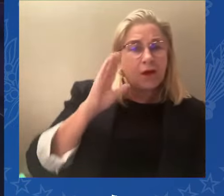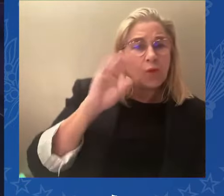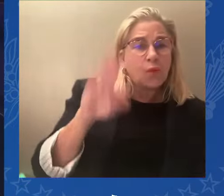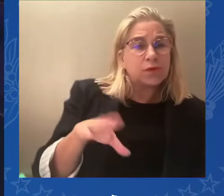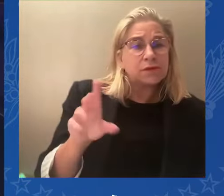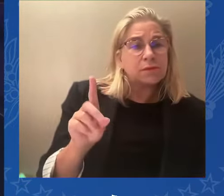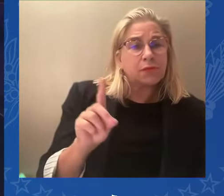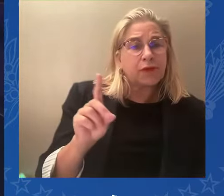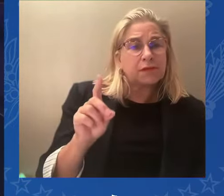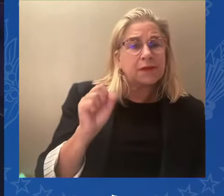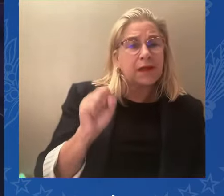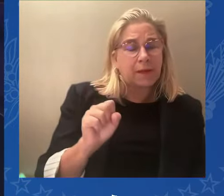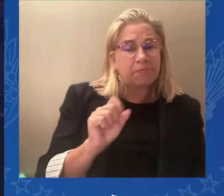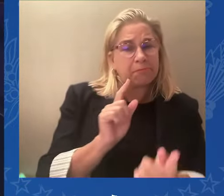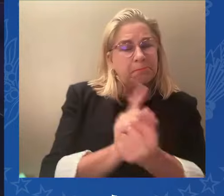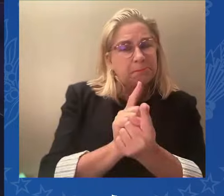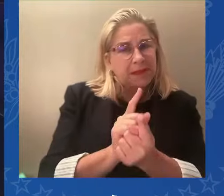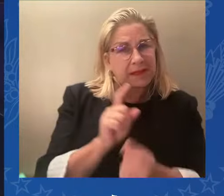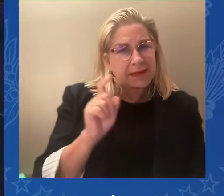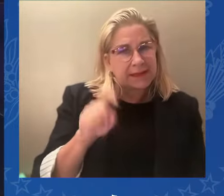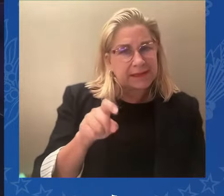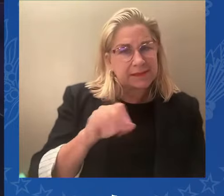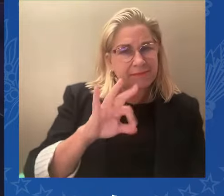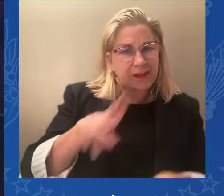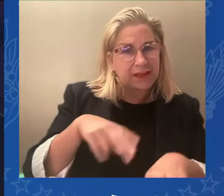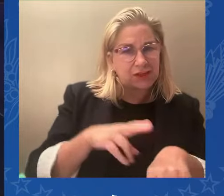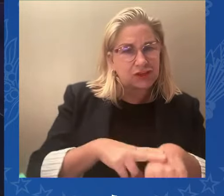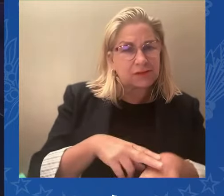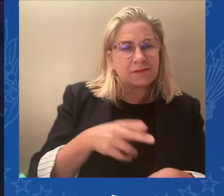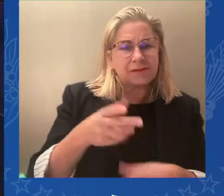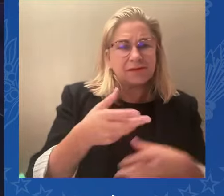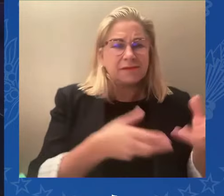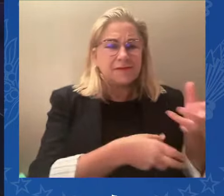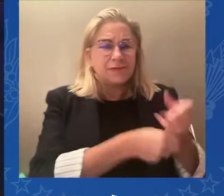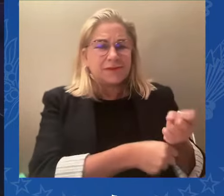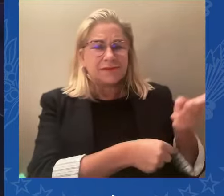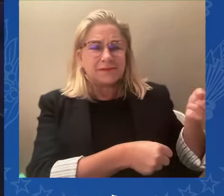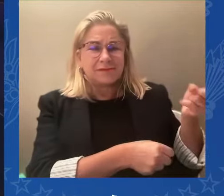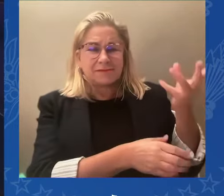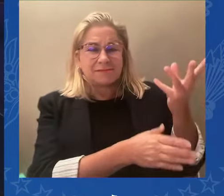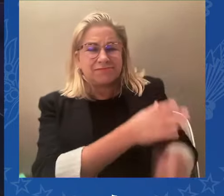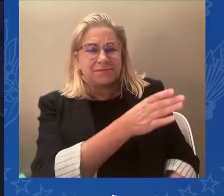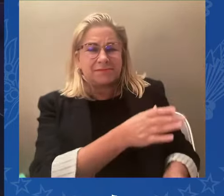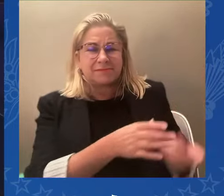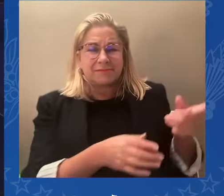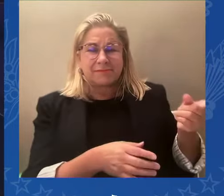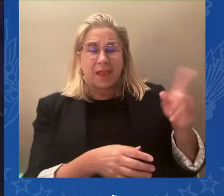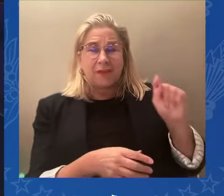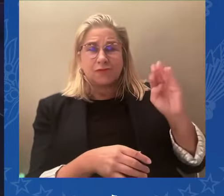What’s democracy if justice, opportunity, freedom are denied to too many people for too long?